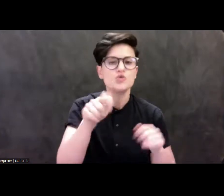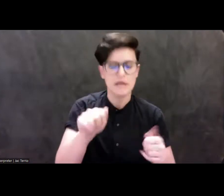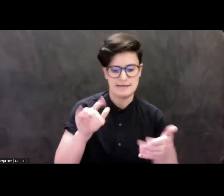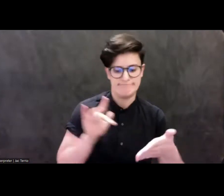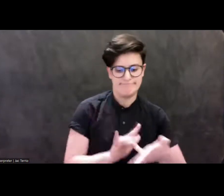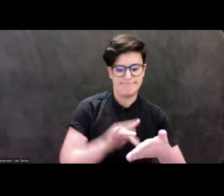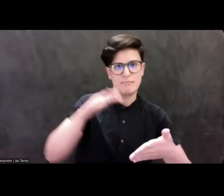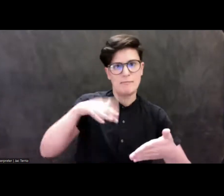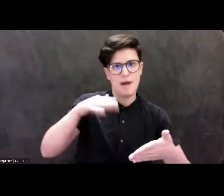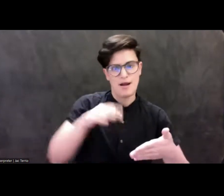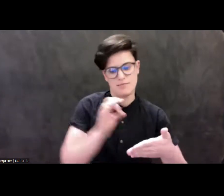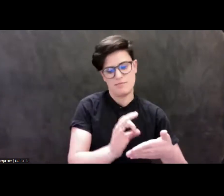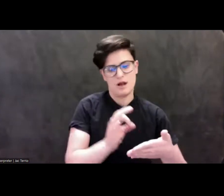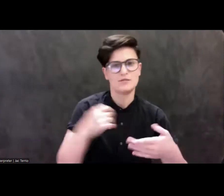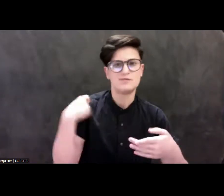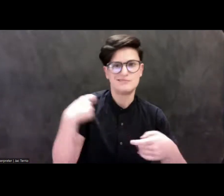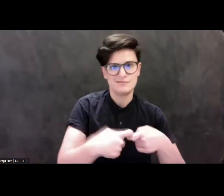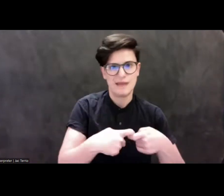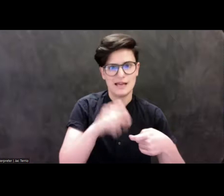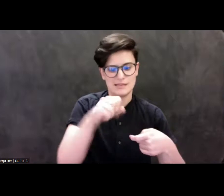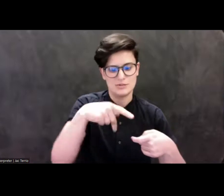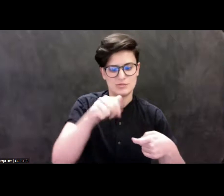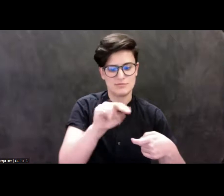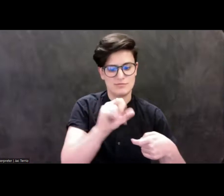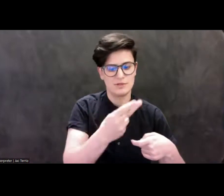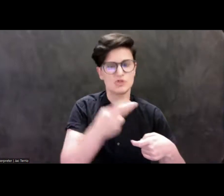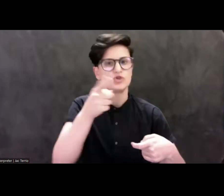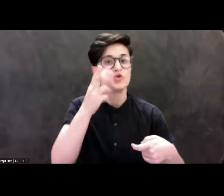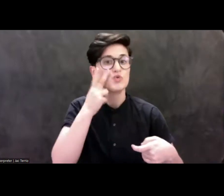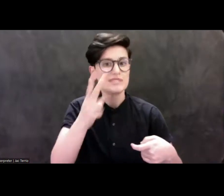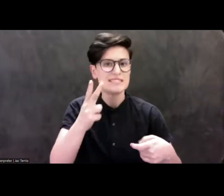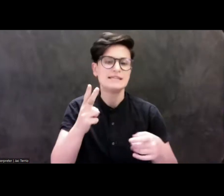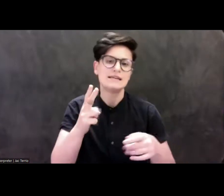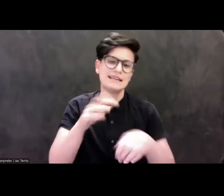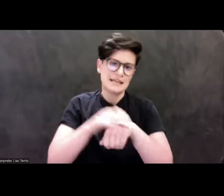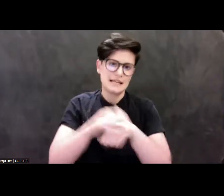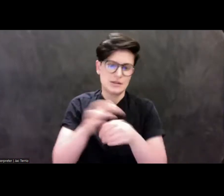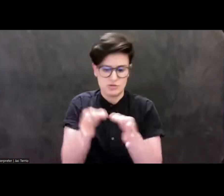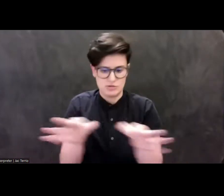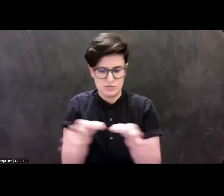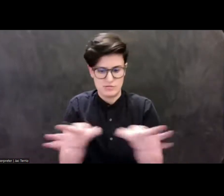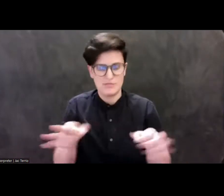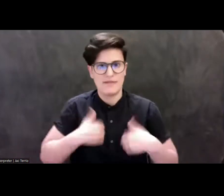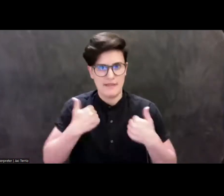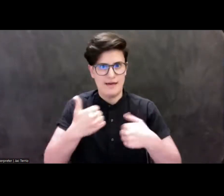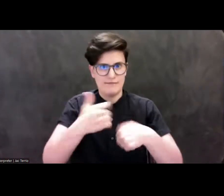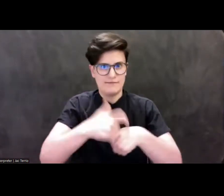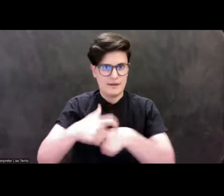There will be real-time captioning any less. There will be live captioning and interpret these interpreters provided in the following